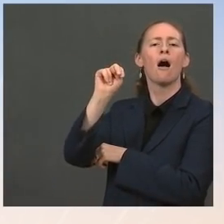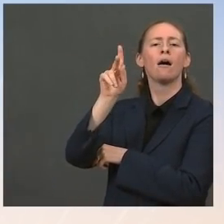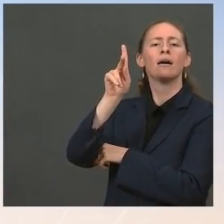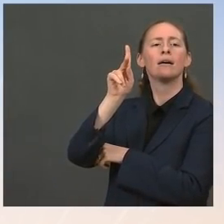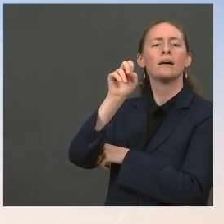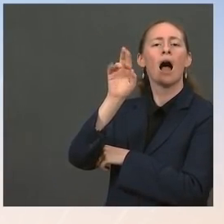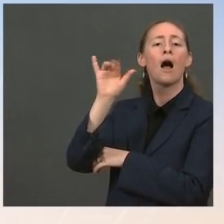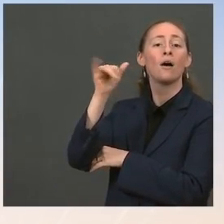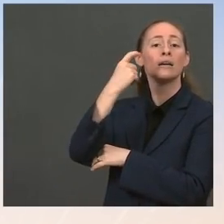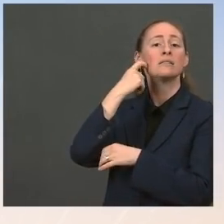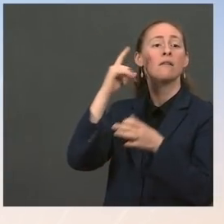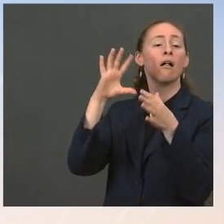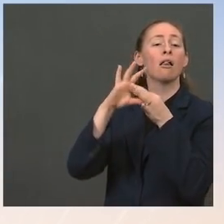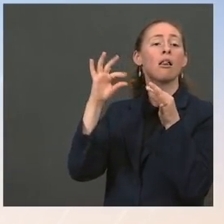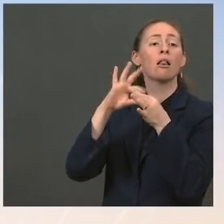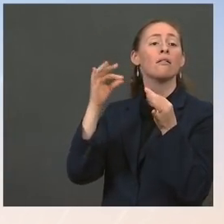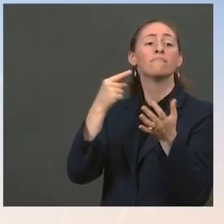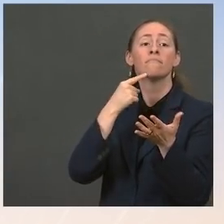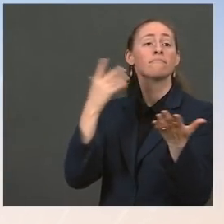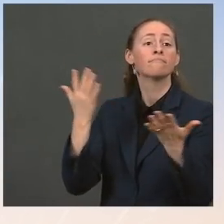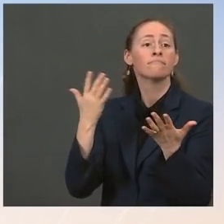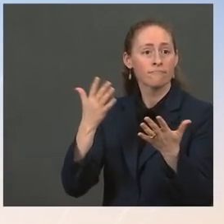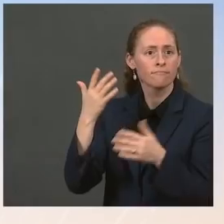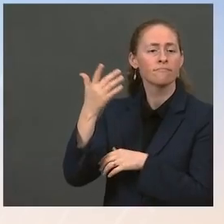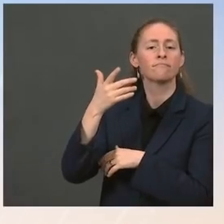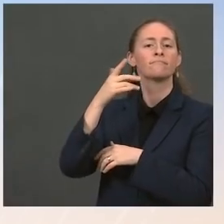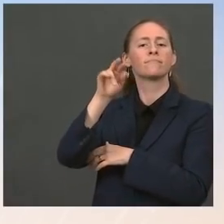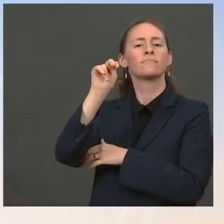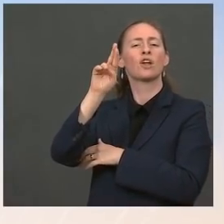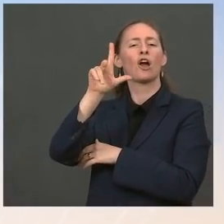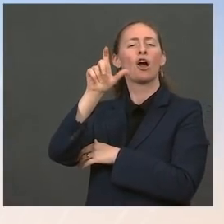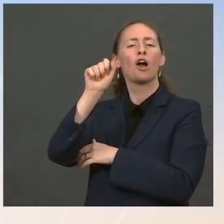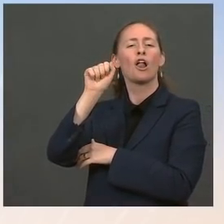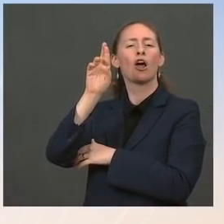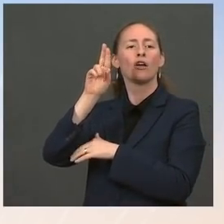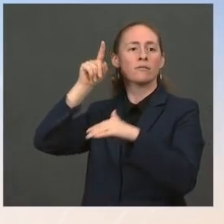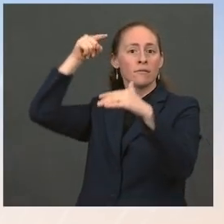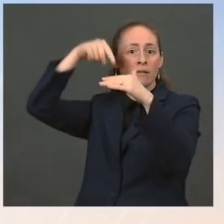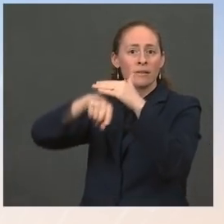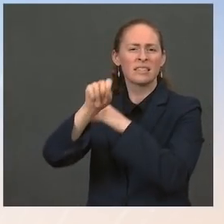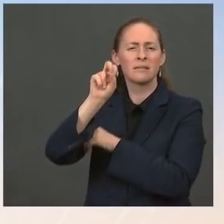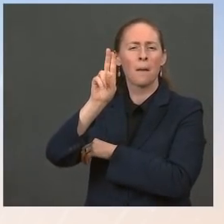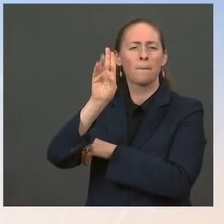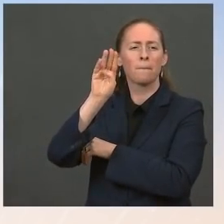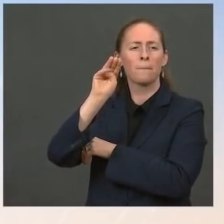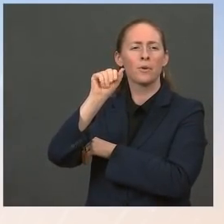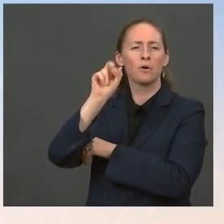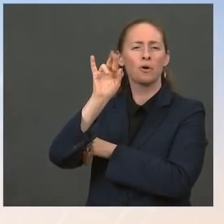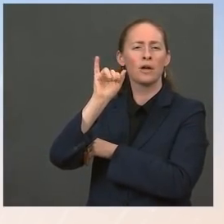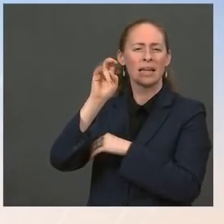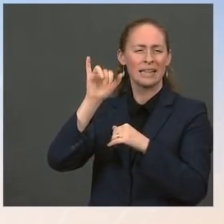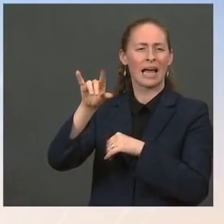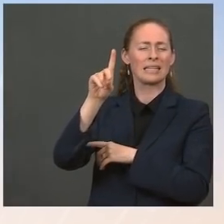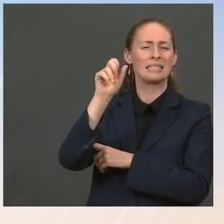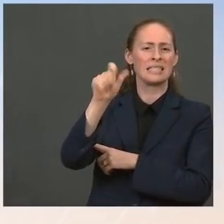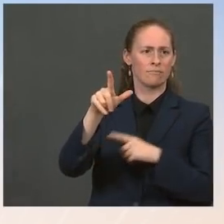and they were upset enough about being left in the dark that they pulled their ambassador, he went to the President and, quote,